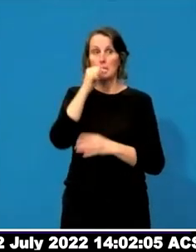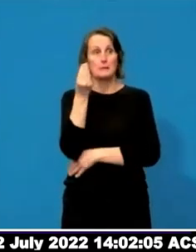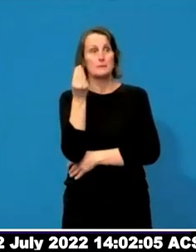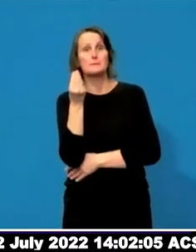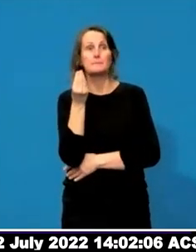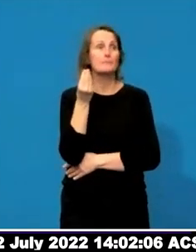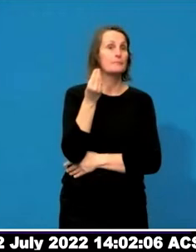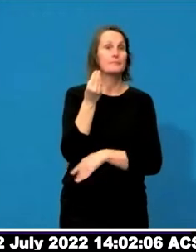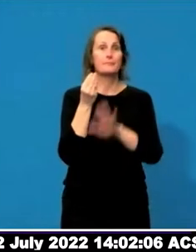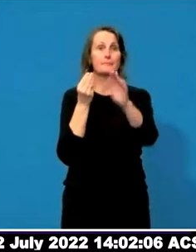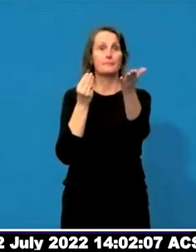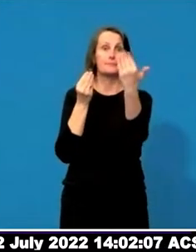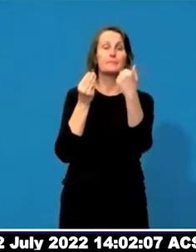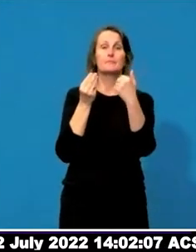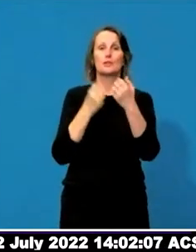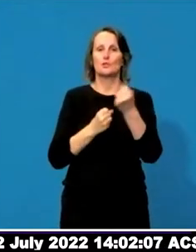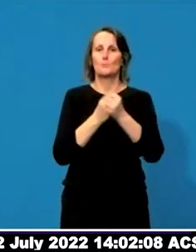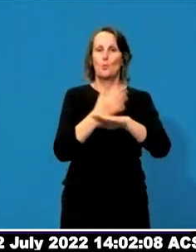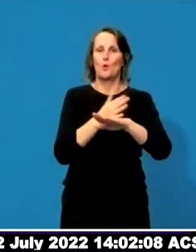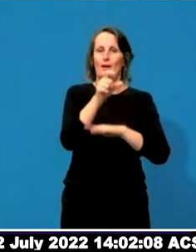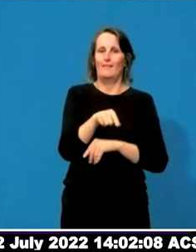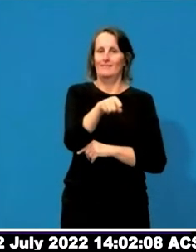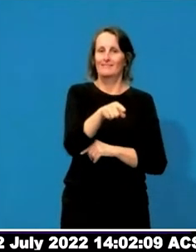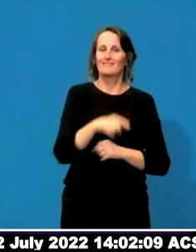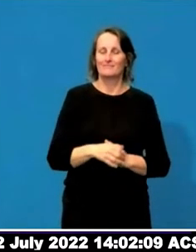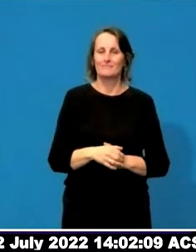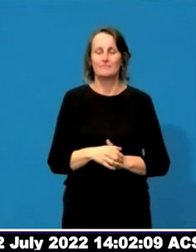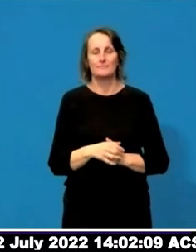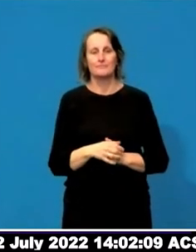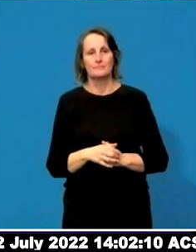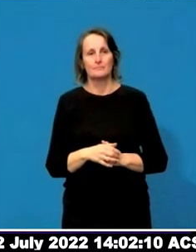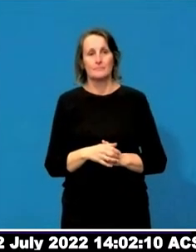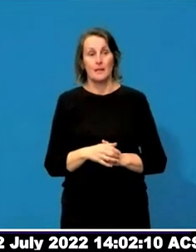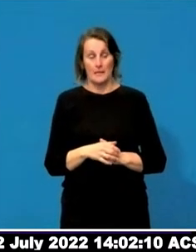MS McRAE: Yeah, well, I mean that's not happening at the moment.